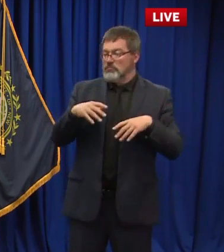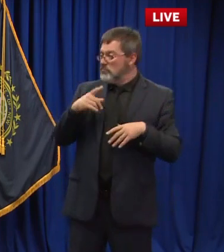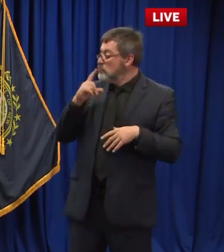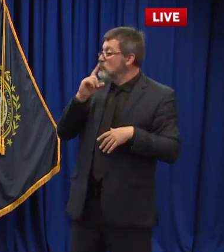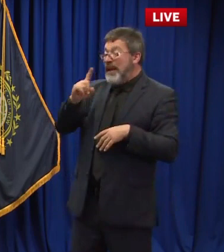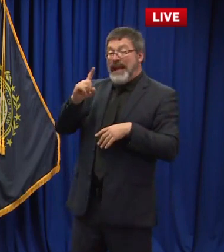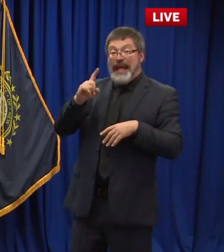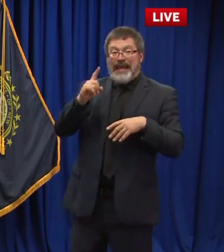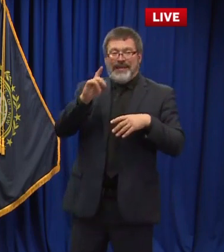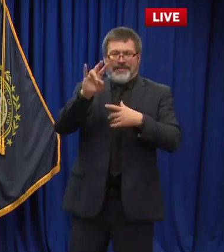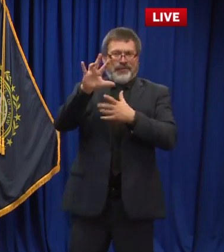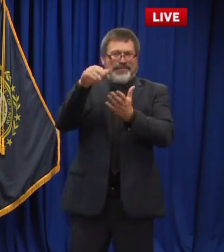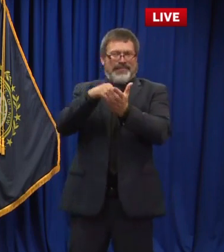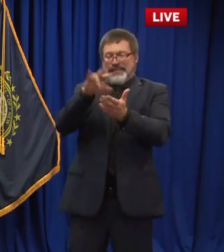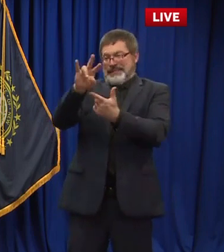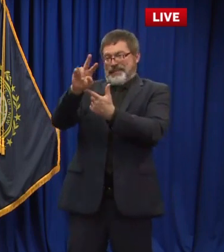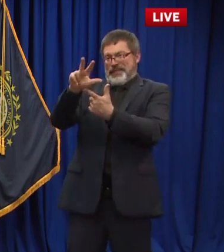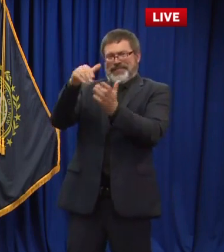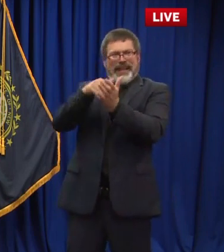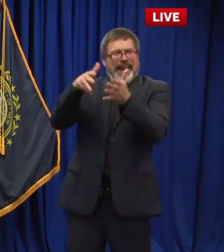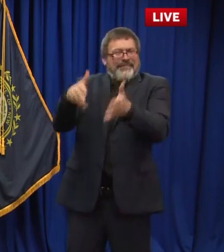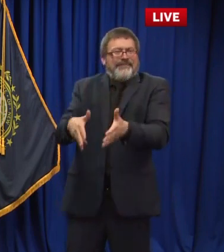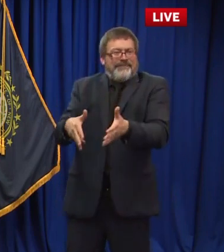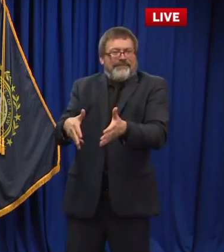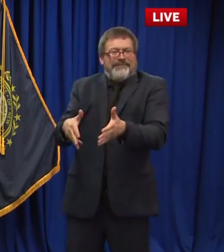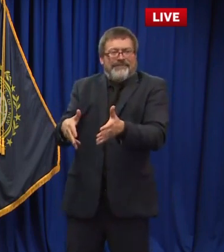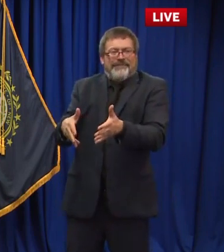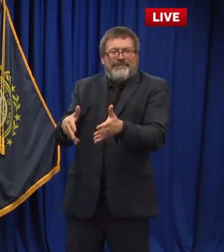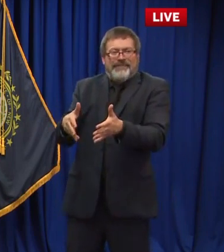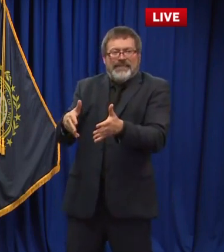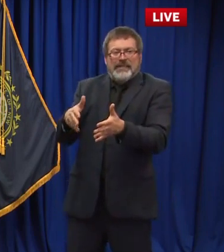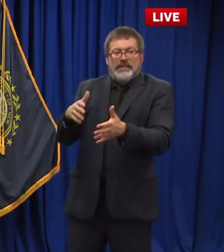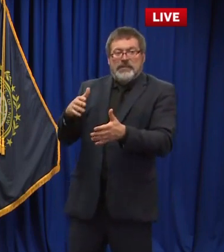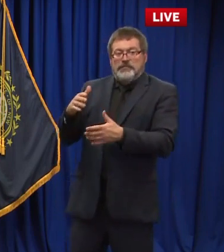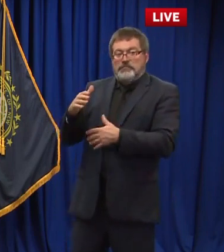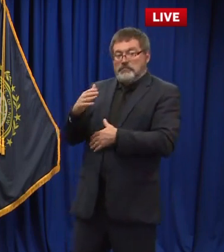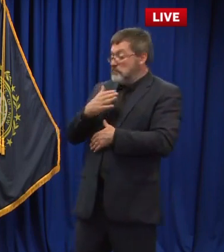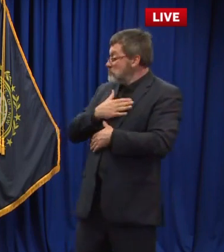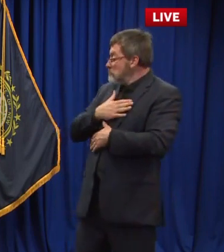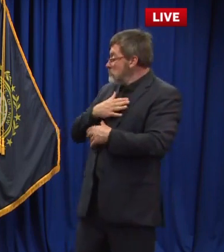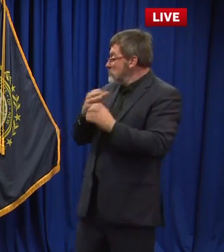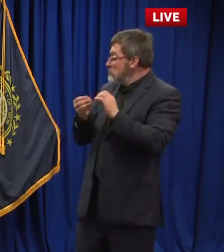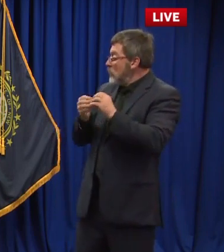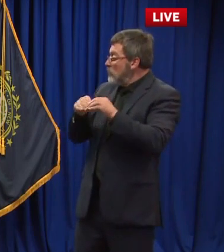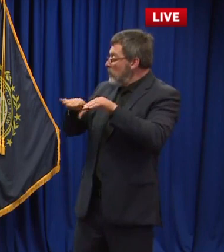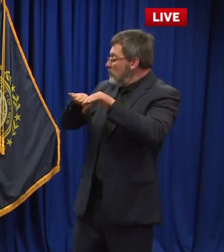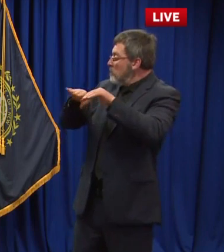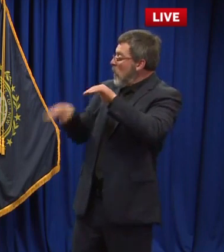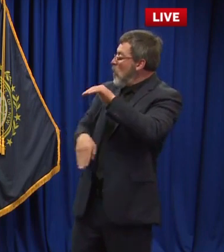IT IS WORKING. WE HAVE GOT A LONG WAY TO GO. YOU WILL SEE THE NUMBER 65.